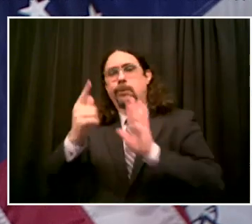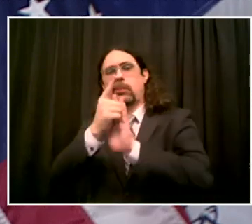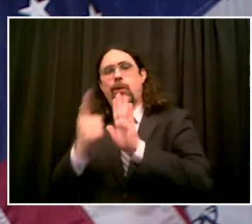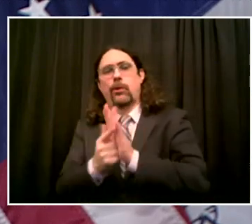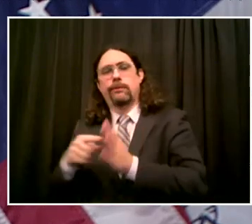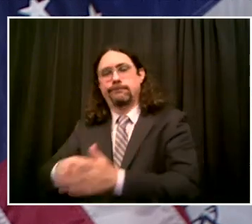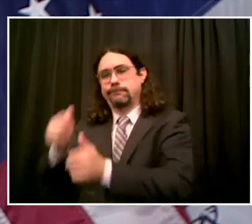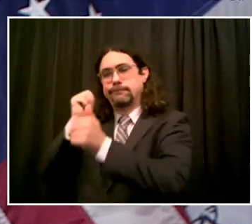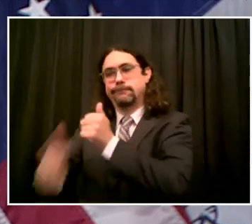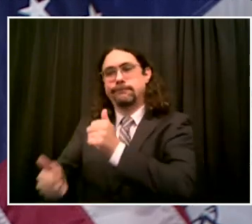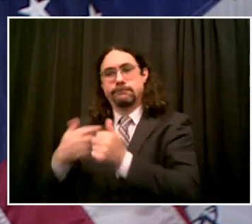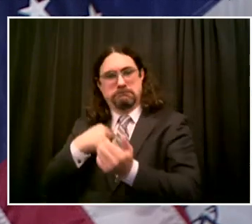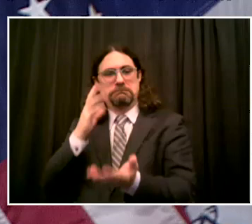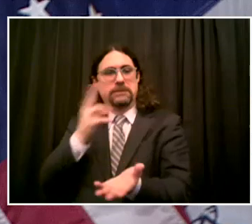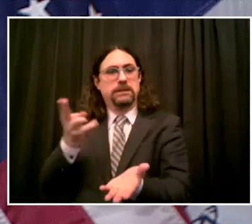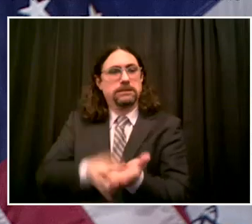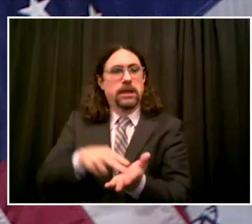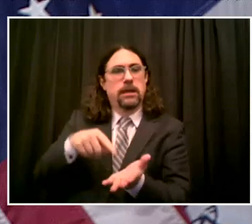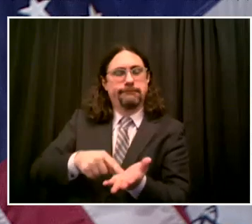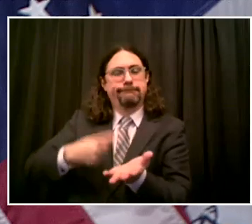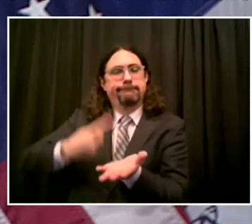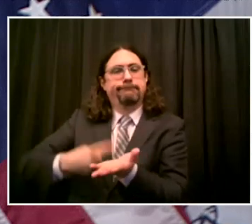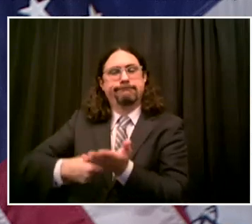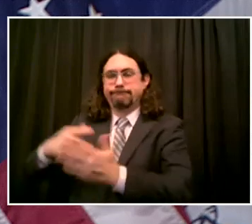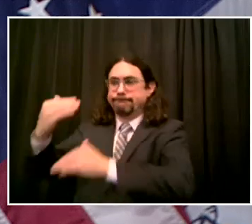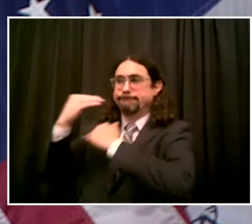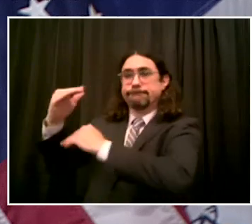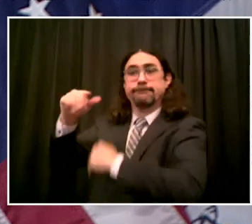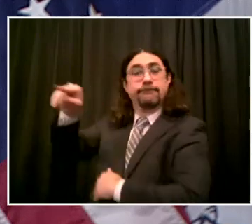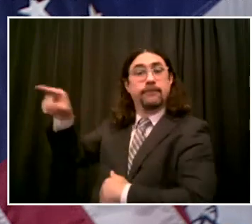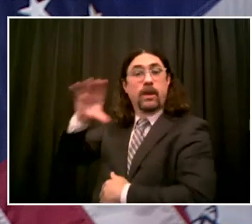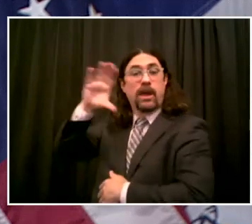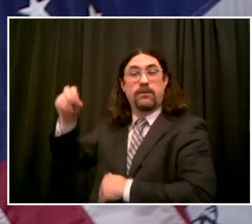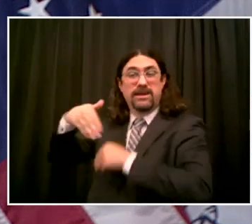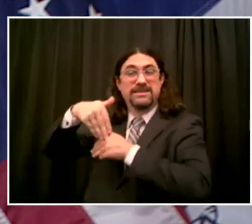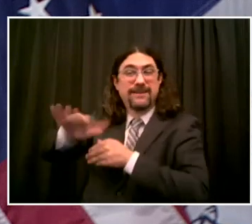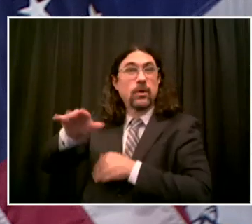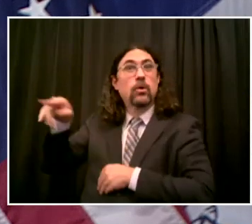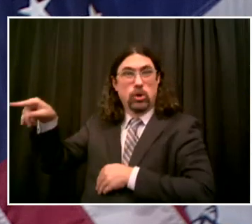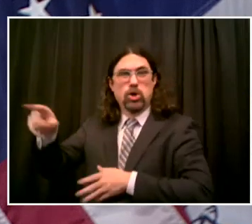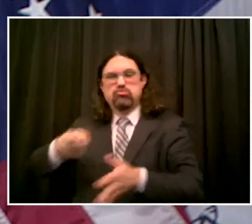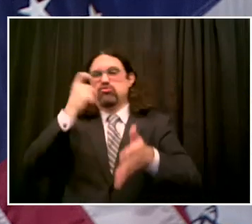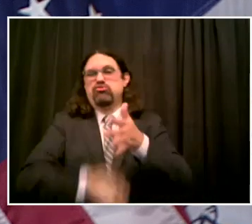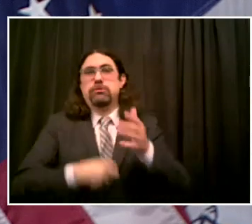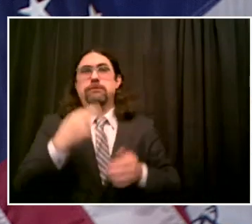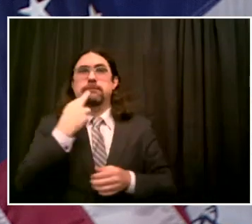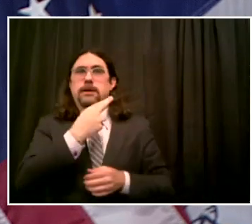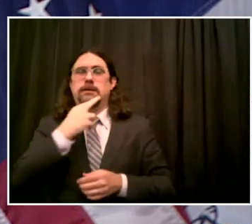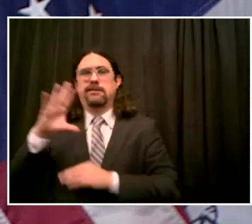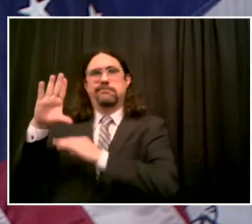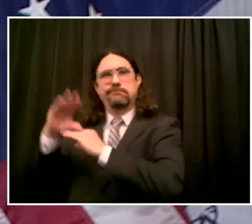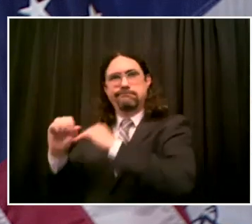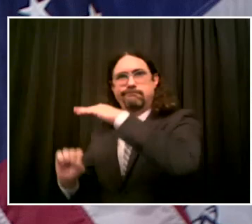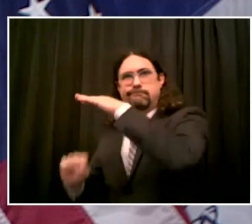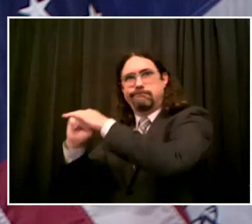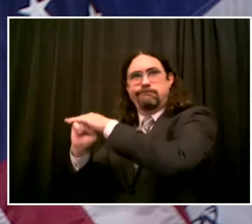A NUMBER OF PIECES OF GILESLIOATN, AS YOU HEARD, ONE OF THE OTHER CRUCIAL ELEMENTS OF TODAY IS TO FOCUS ON